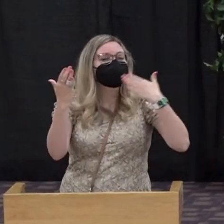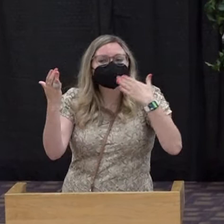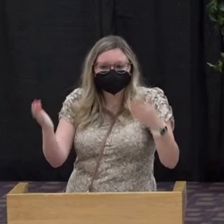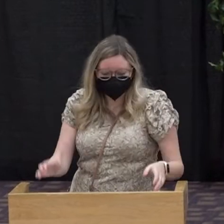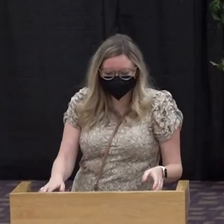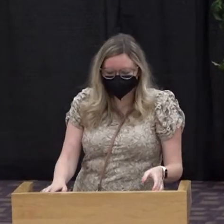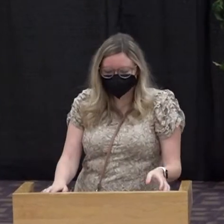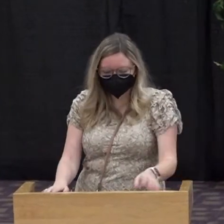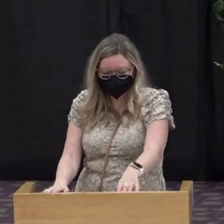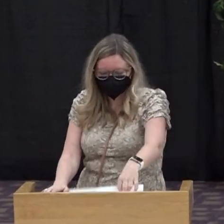Alright, thank you everyone!